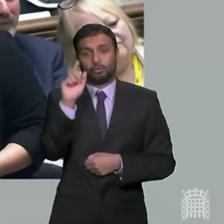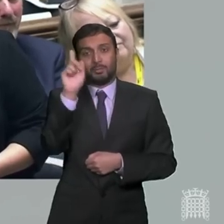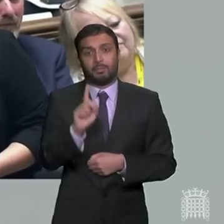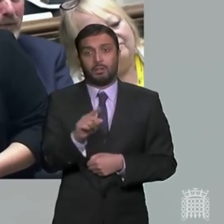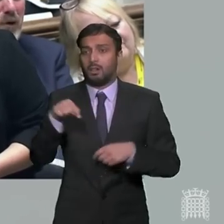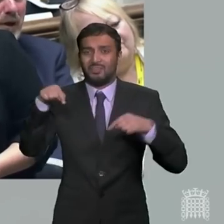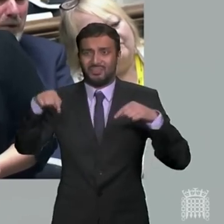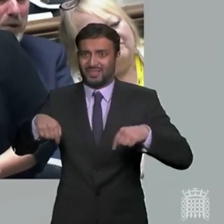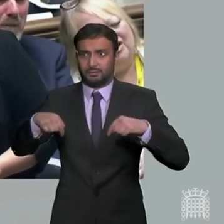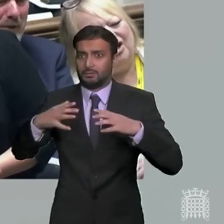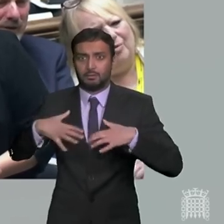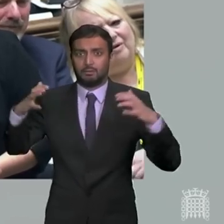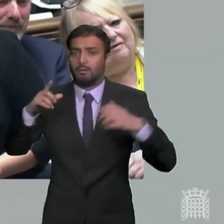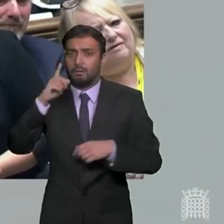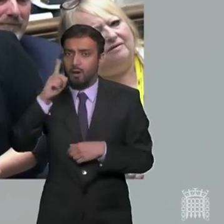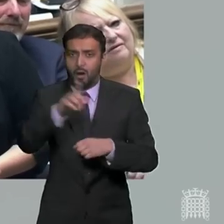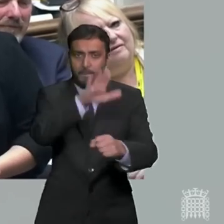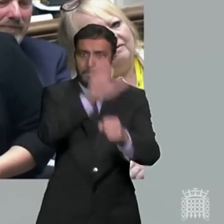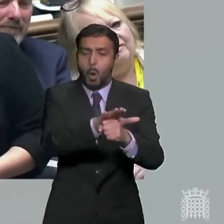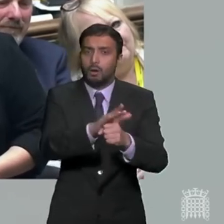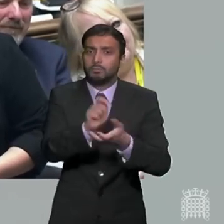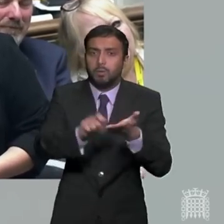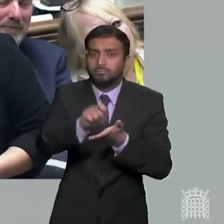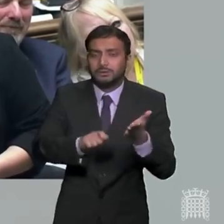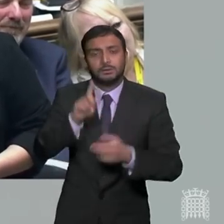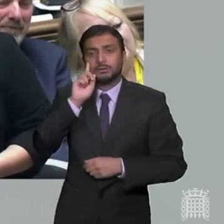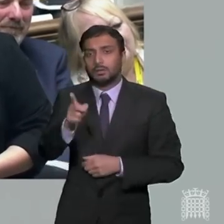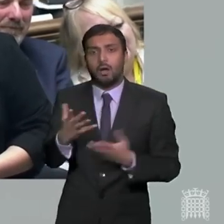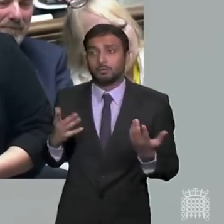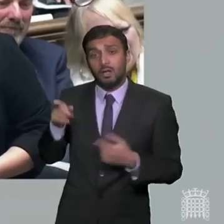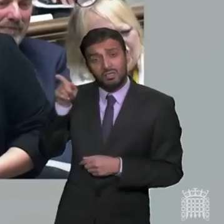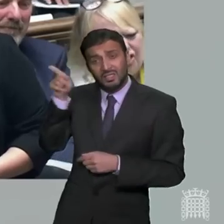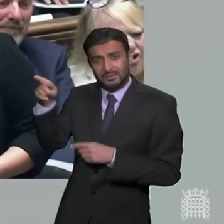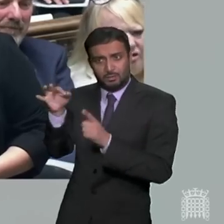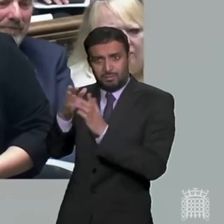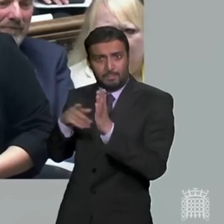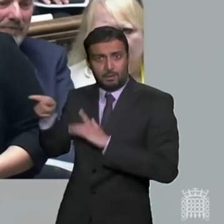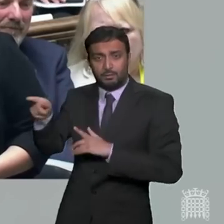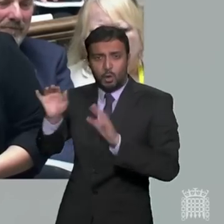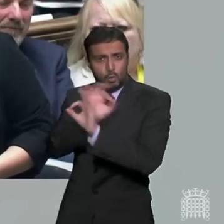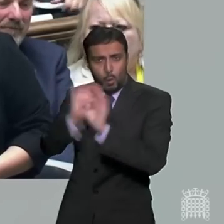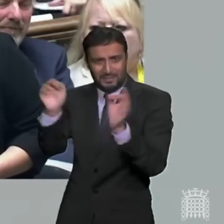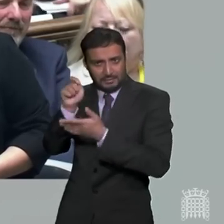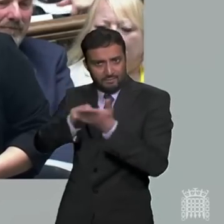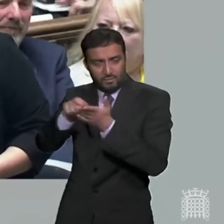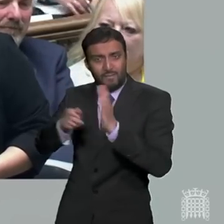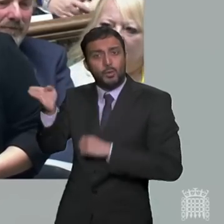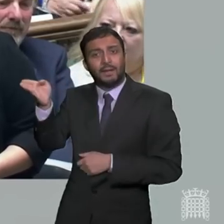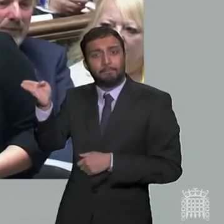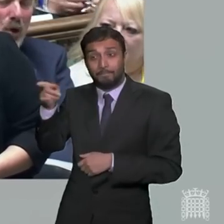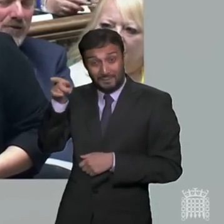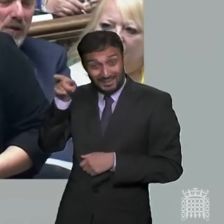If this Prime Minister with no mandate thinks it can, is he seriously telling us that this